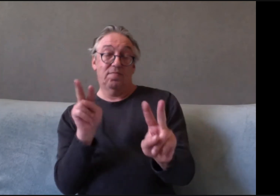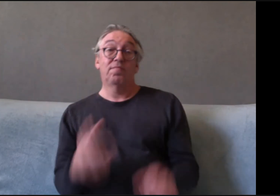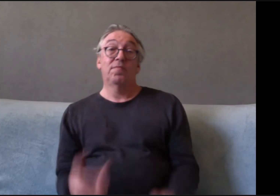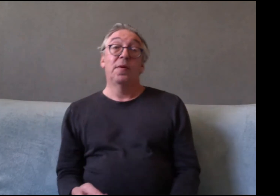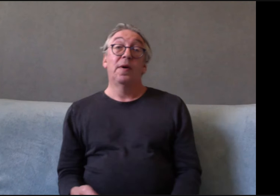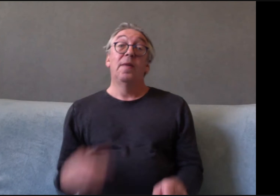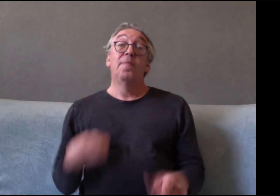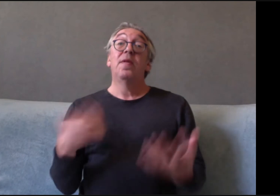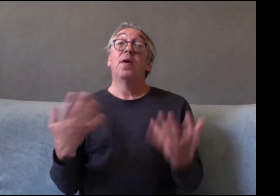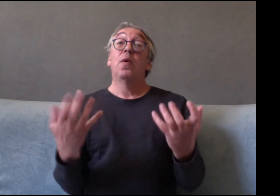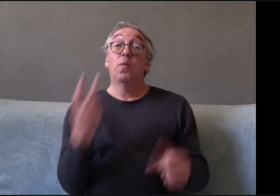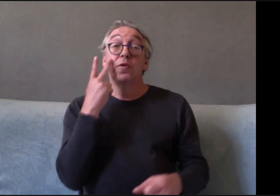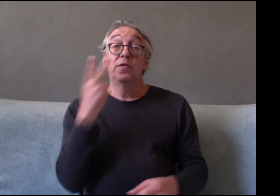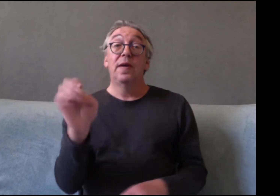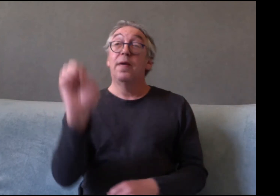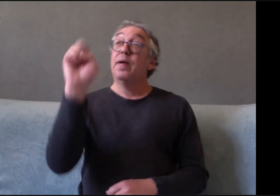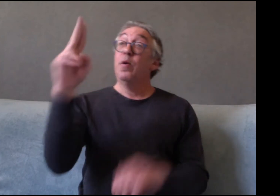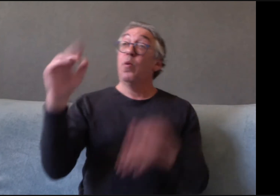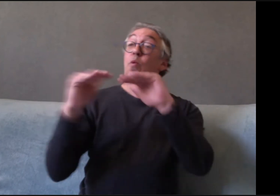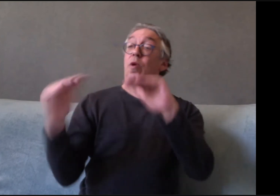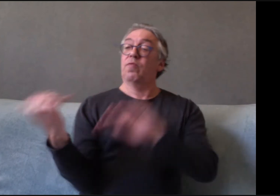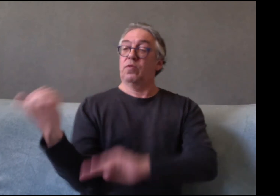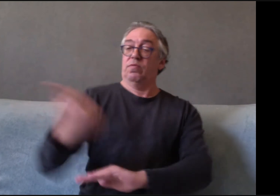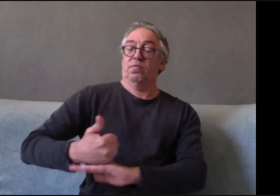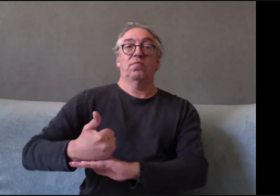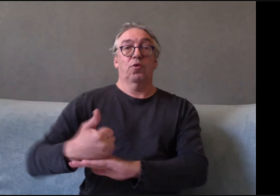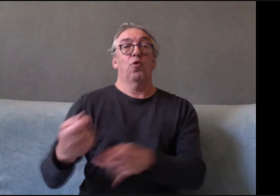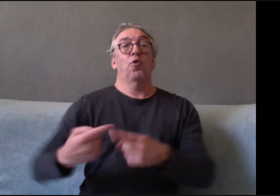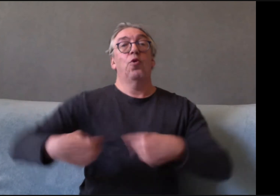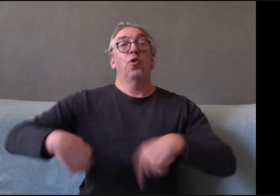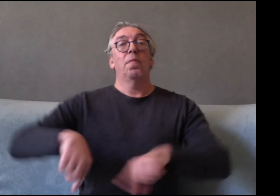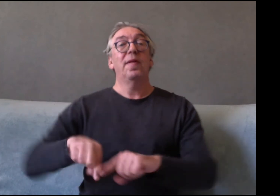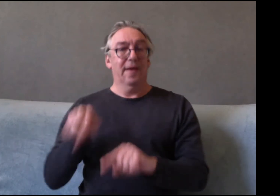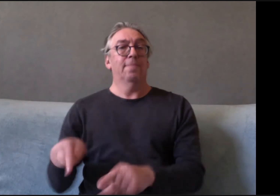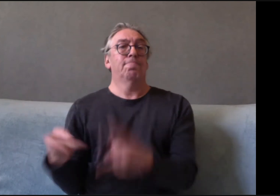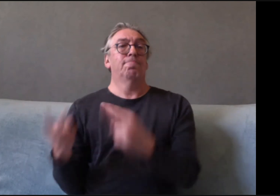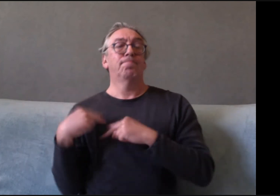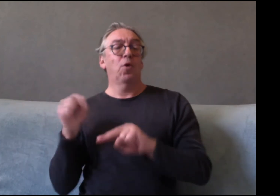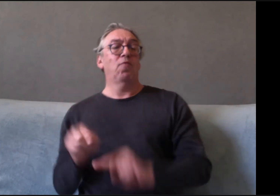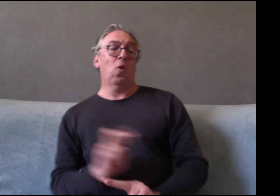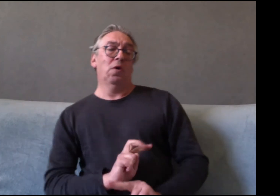monitoring the rights of person with disability during COVID-19.